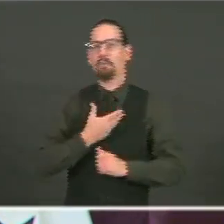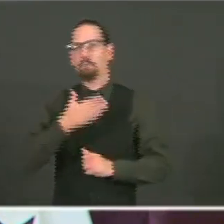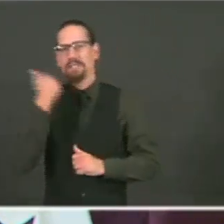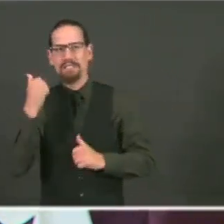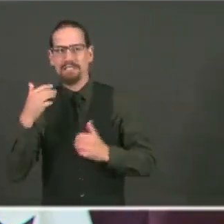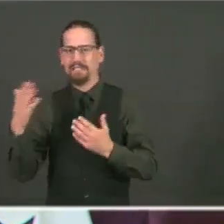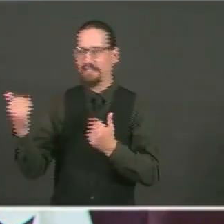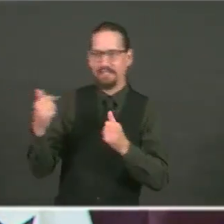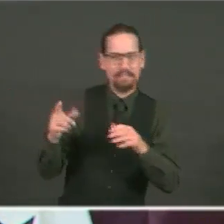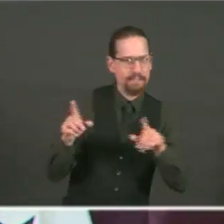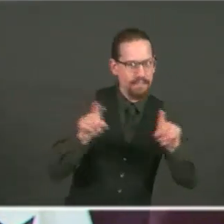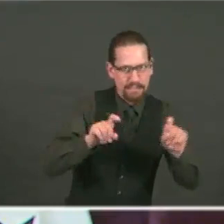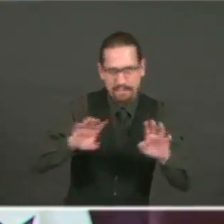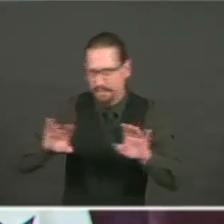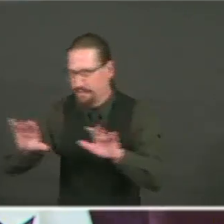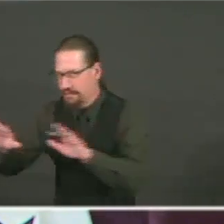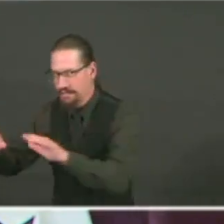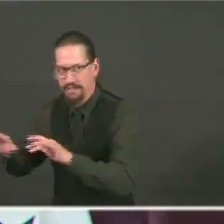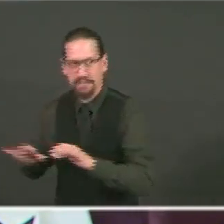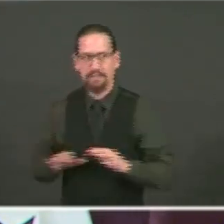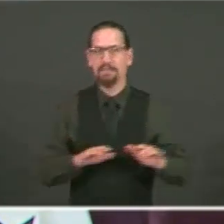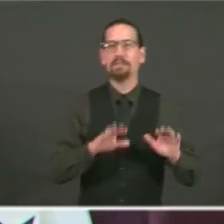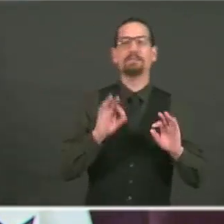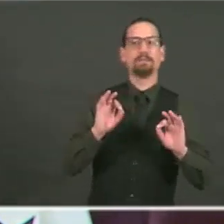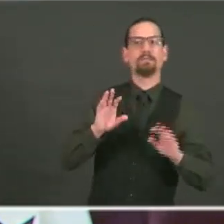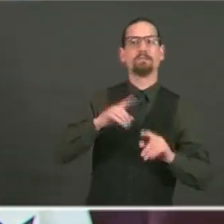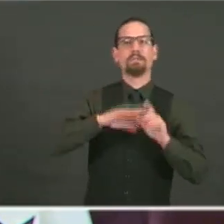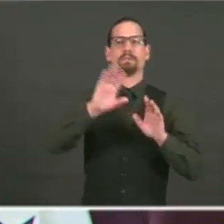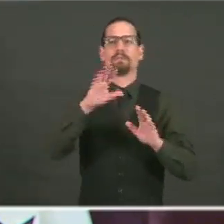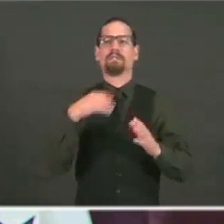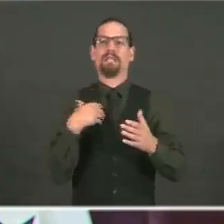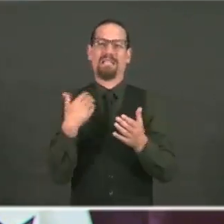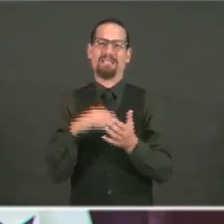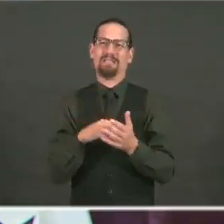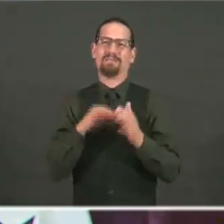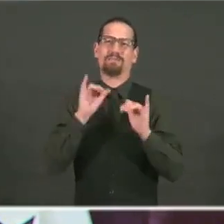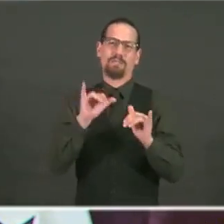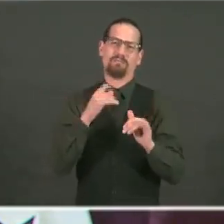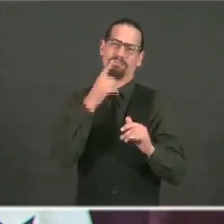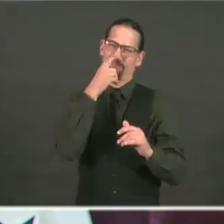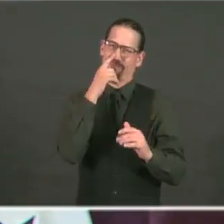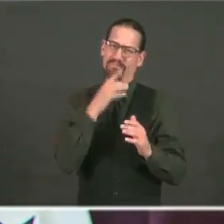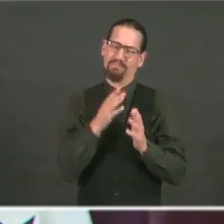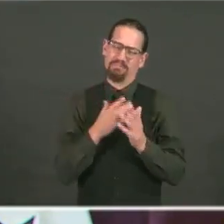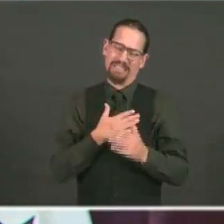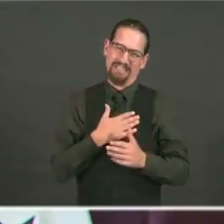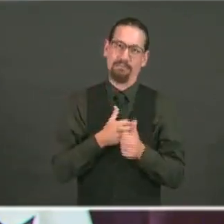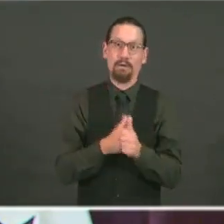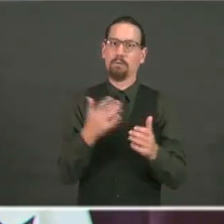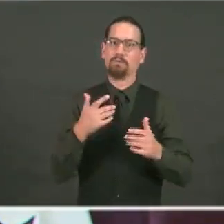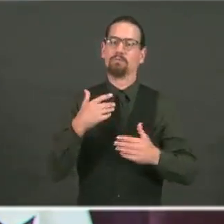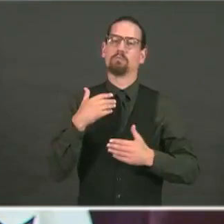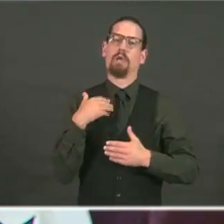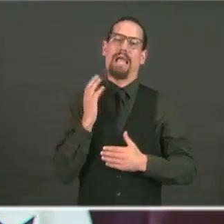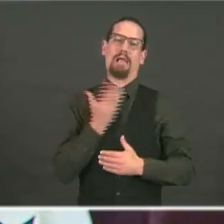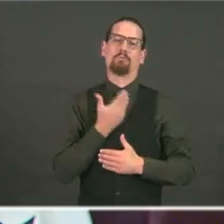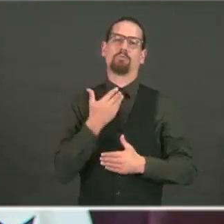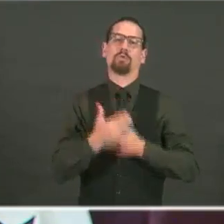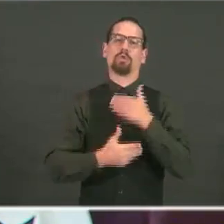IF YOU SHOW UP TO THAT APPOINTMENT, OF COURSE WE ARE GOING TO BEND OVER BACKWARDS TO TAKE CARE OF YOU. HAVING SAID THAT, WE WOULD ASK